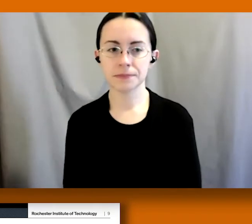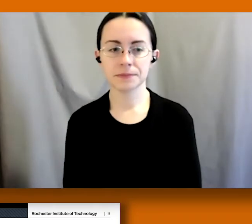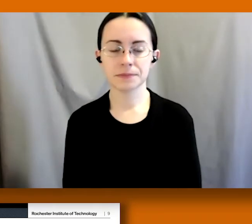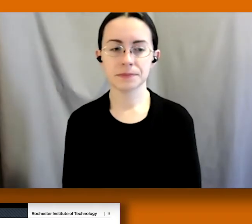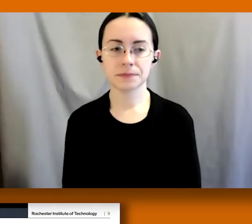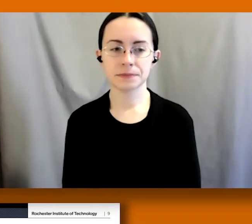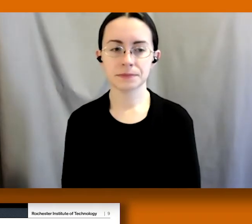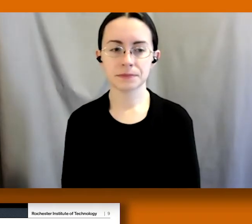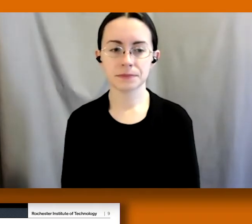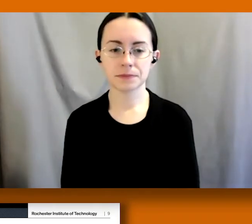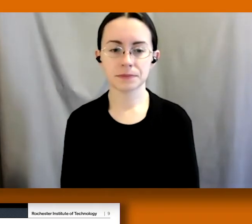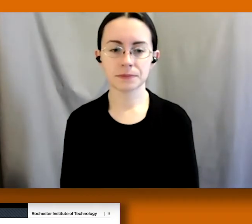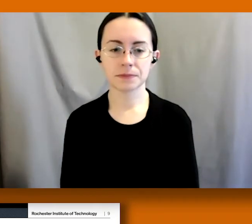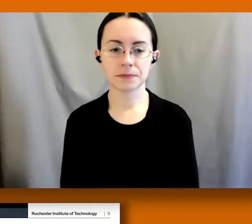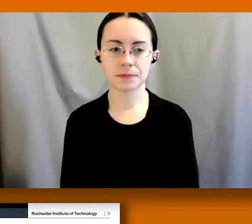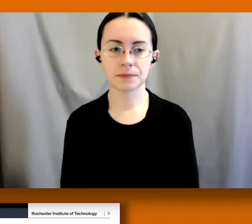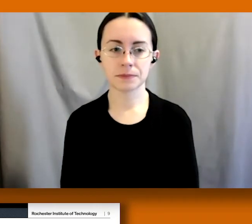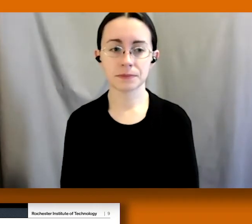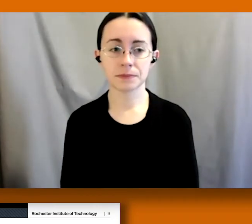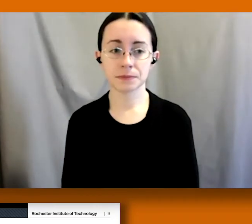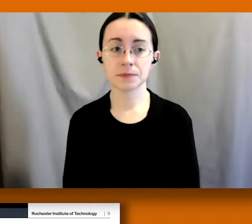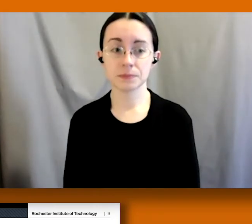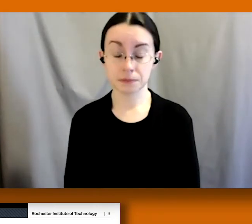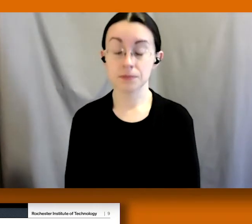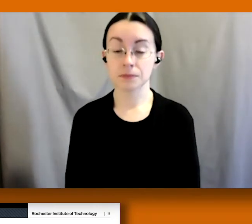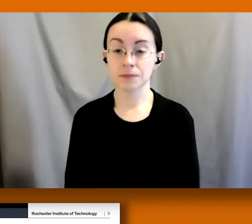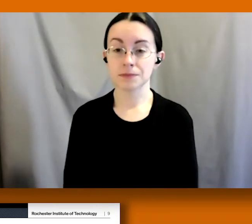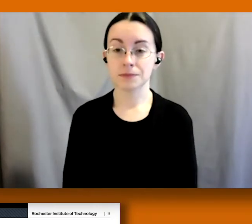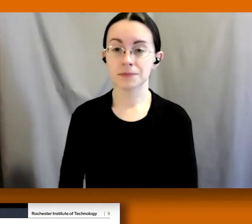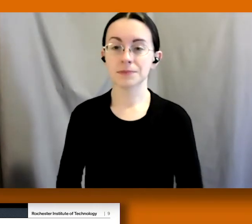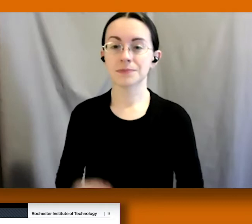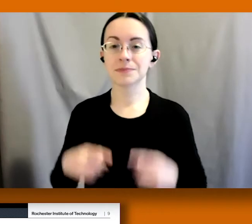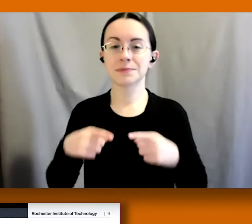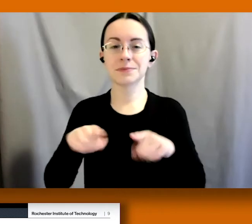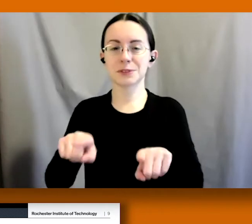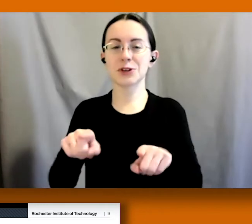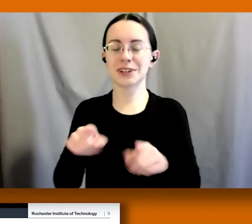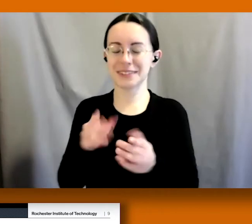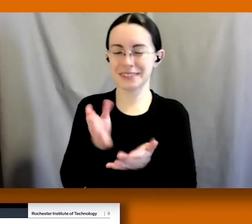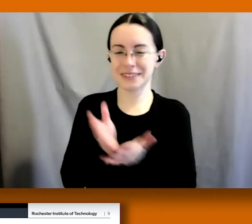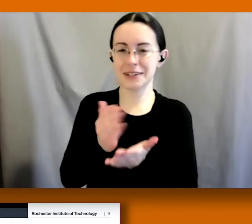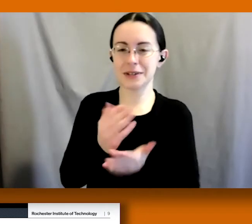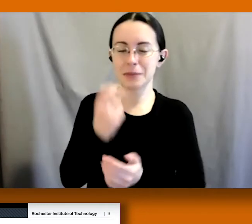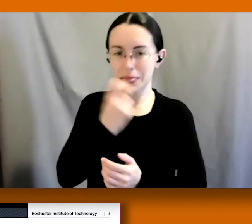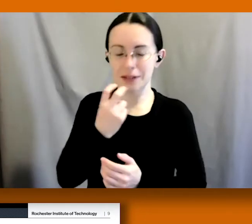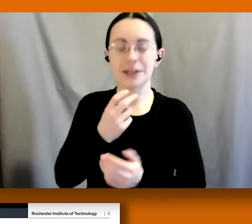Um, at the budget-development... bleh... at the budget developmental stage,